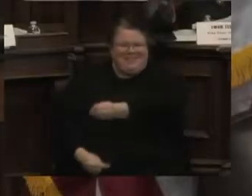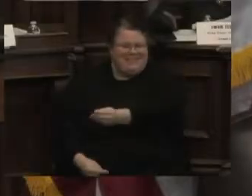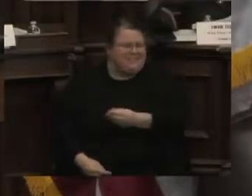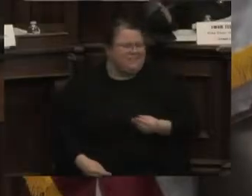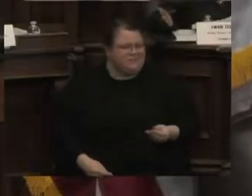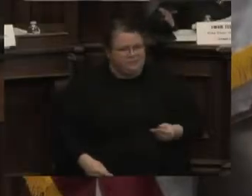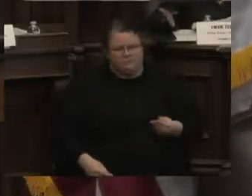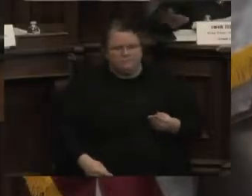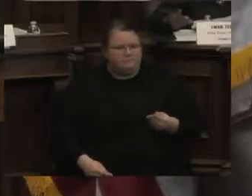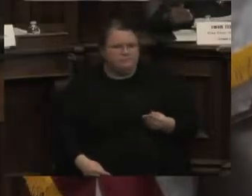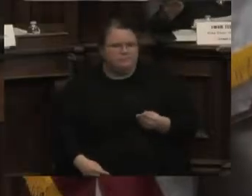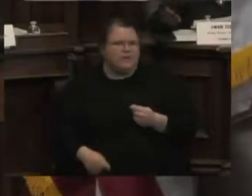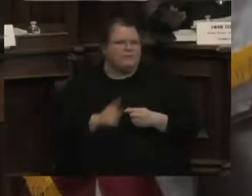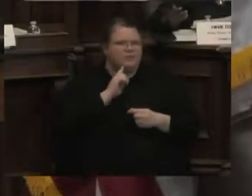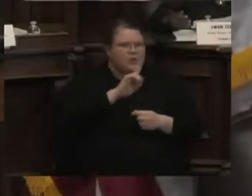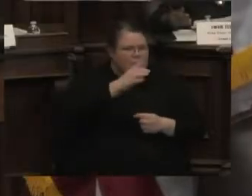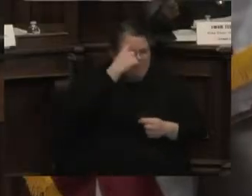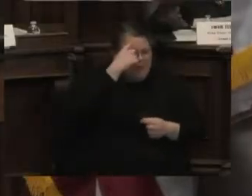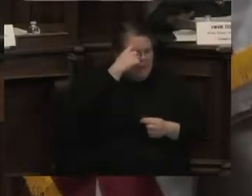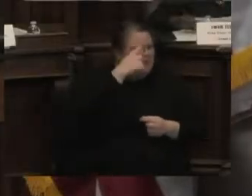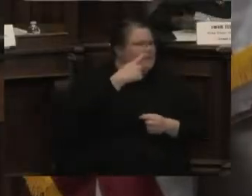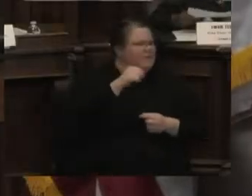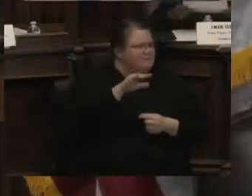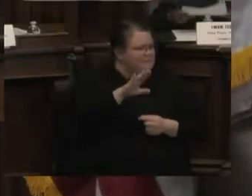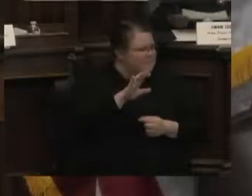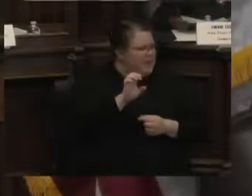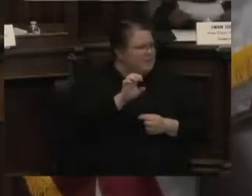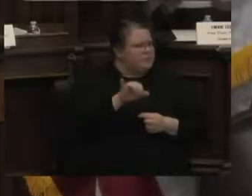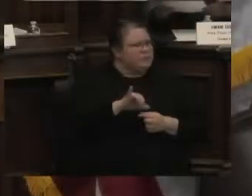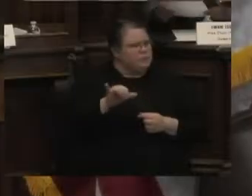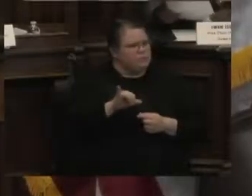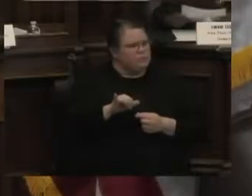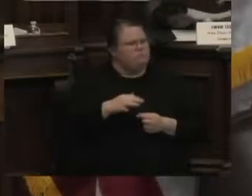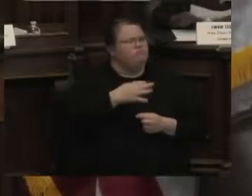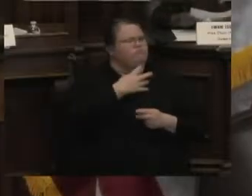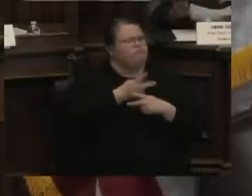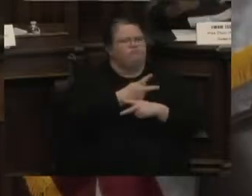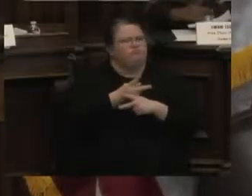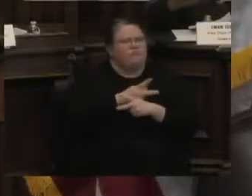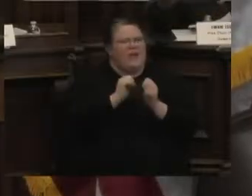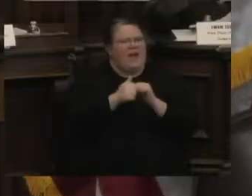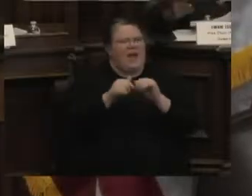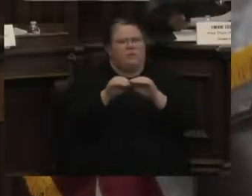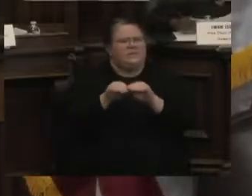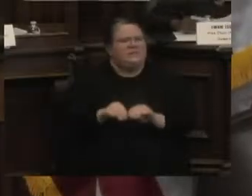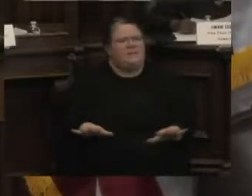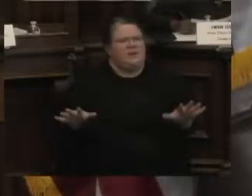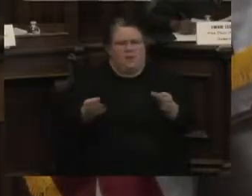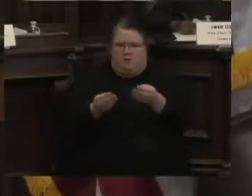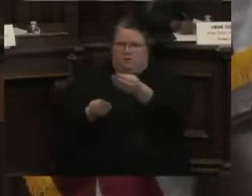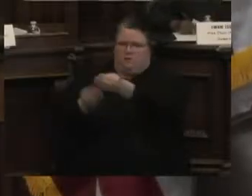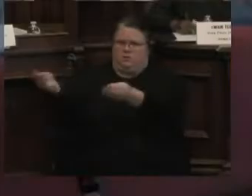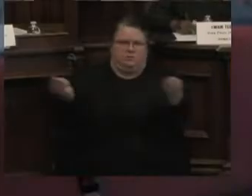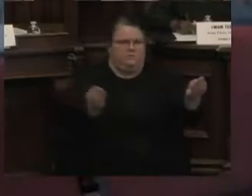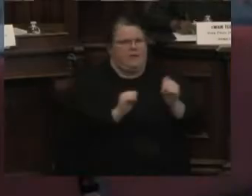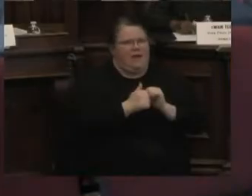but have people come to you to get it. And I'm sure this is on your mind. I'm sure this is on